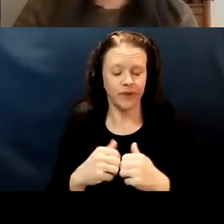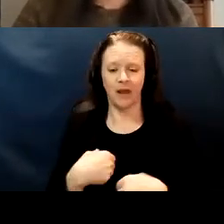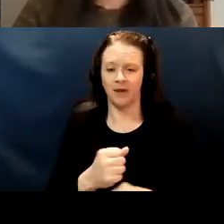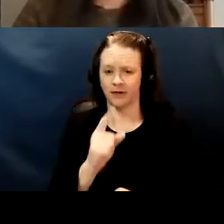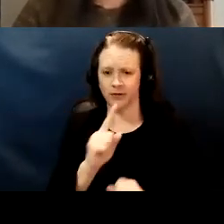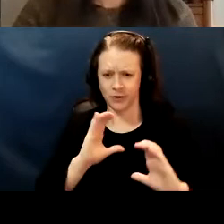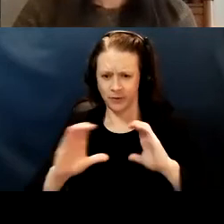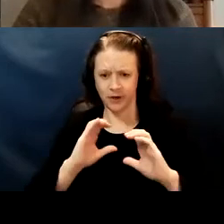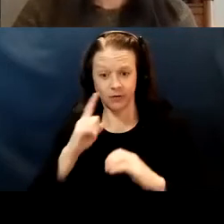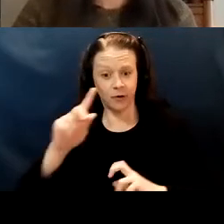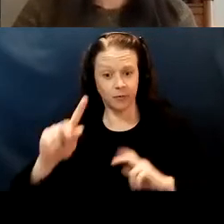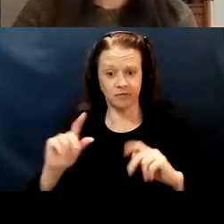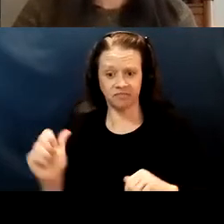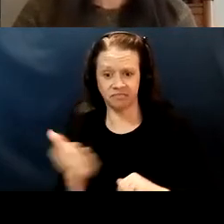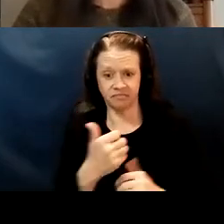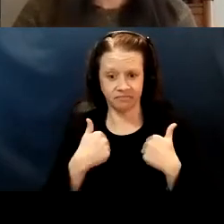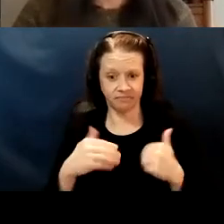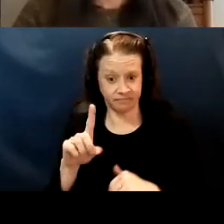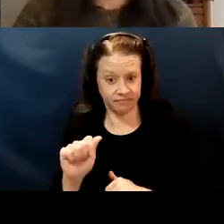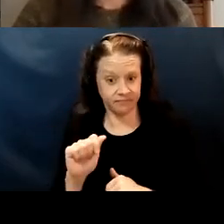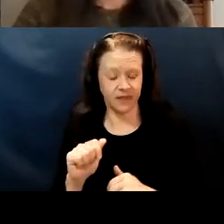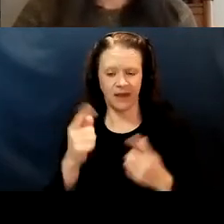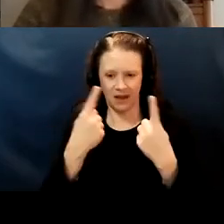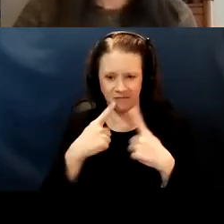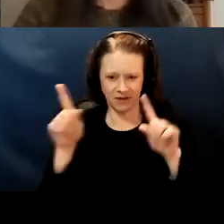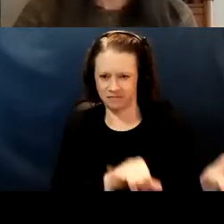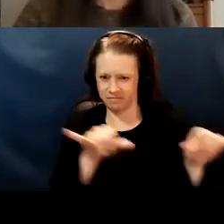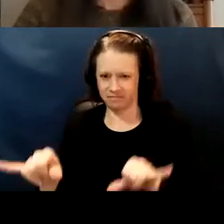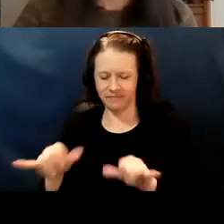for people with disabilities is as effective as communication